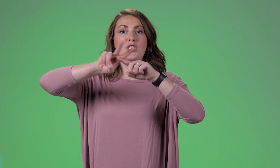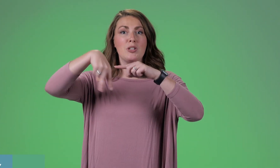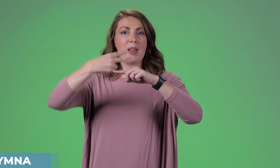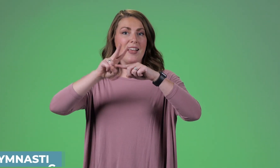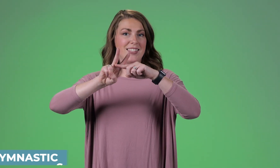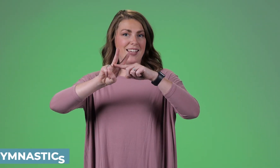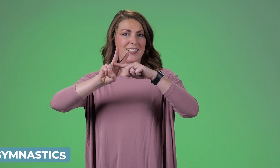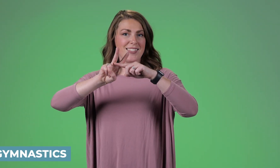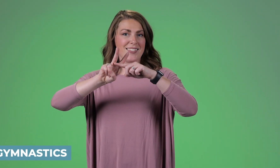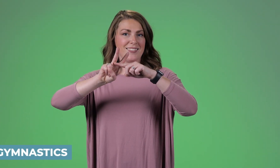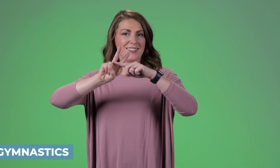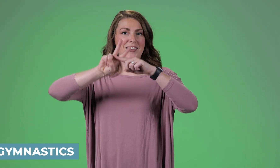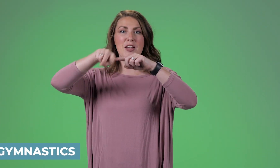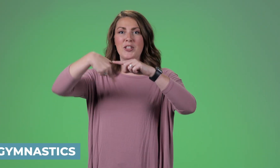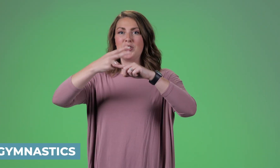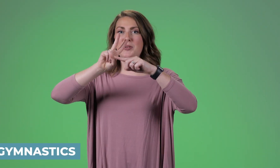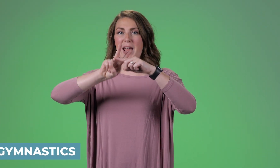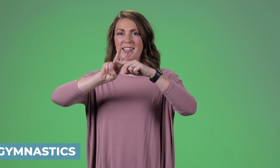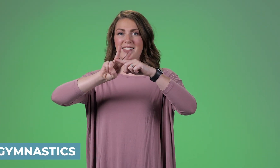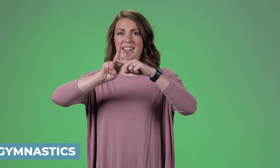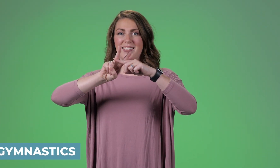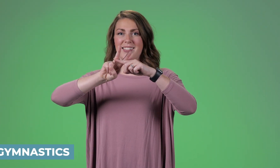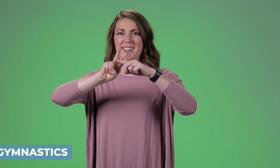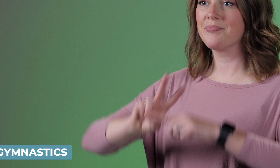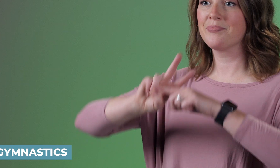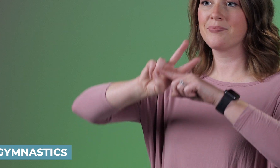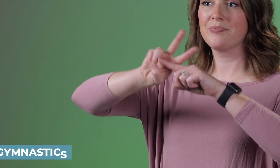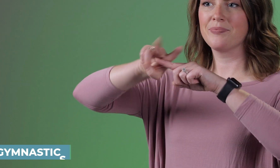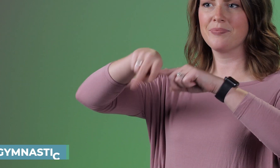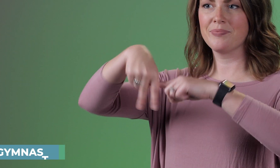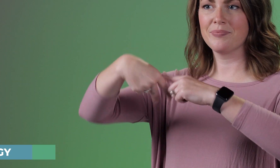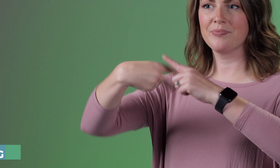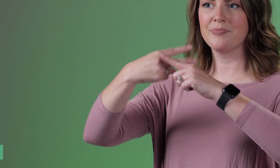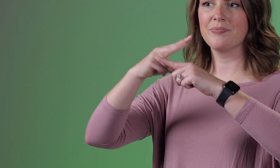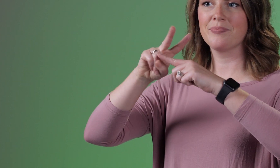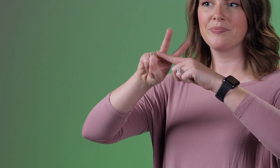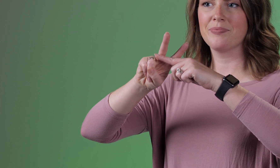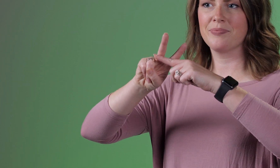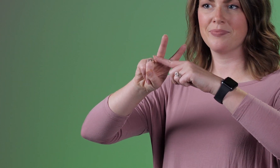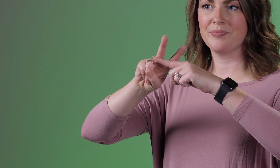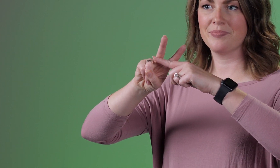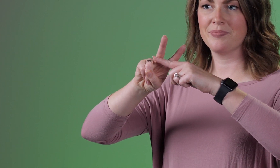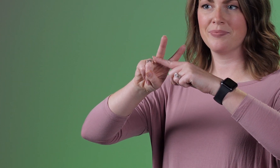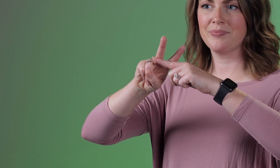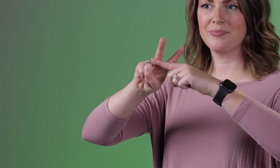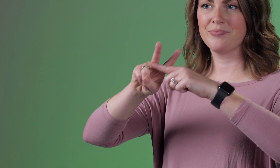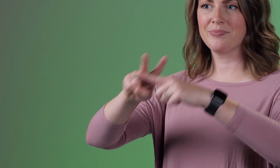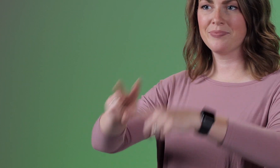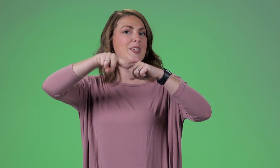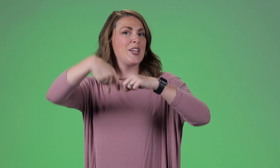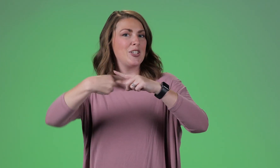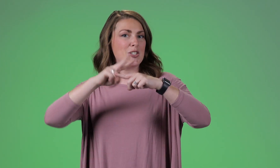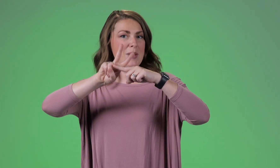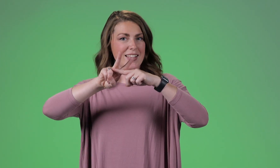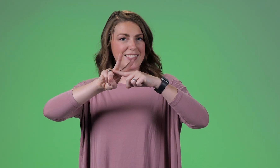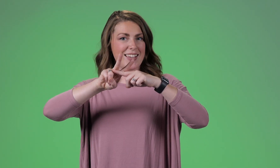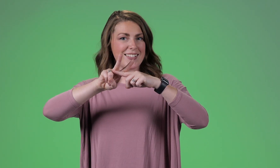GYMNASTICS GYMNASTICS This is like a gymnast going around the bar. GYMNASTICS